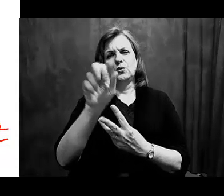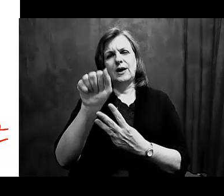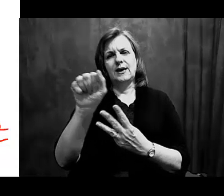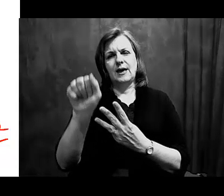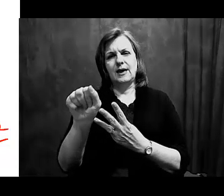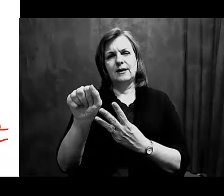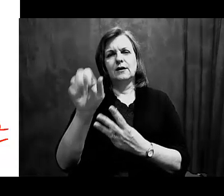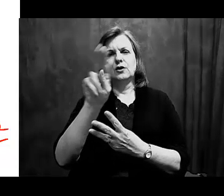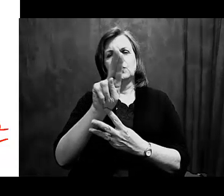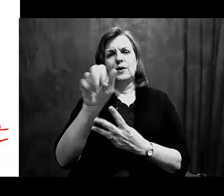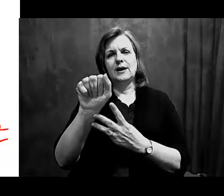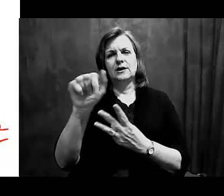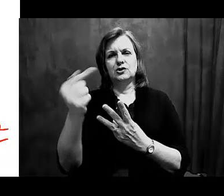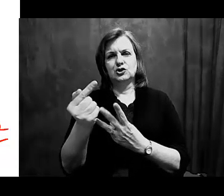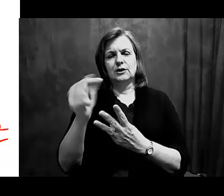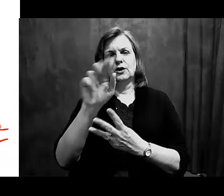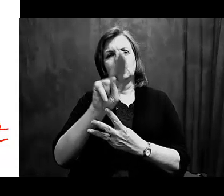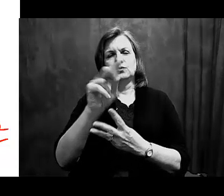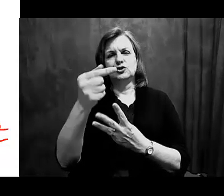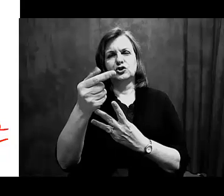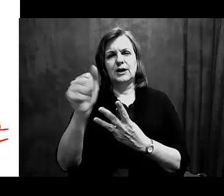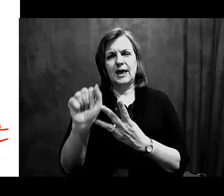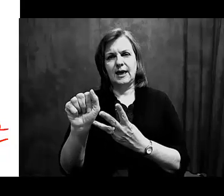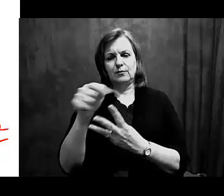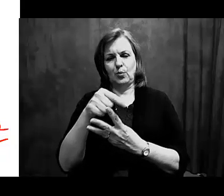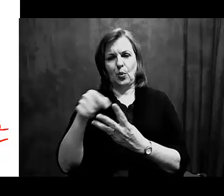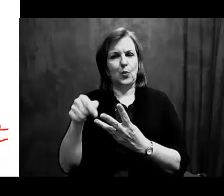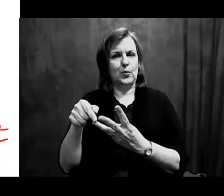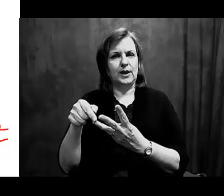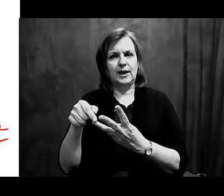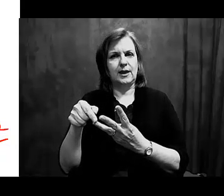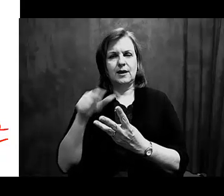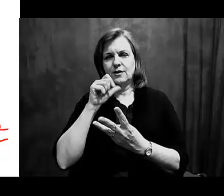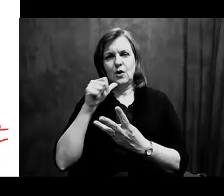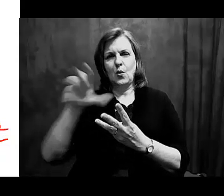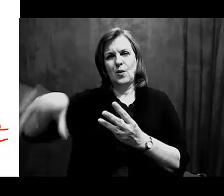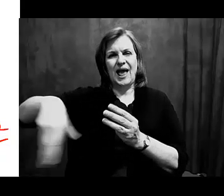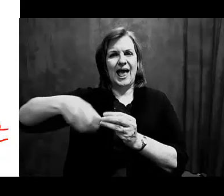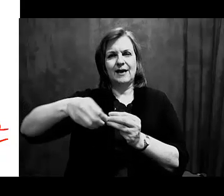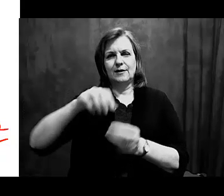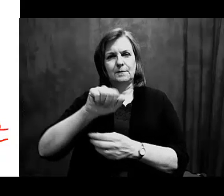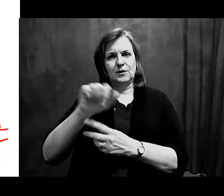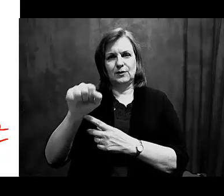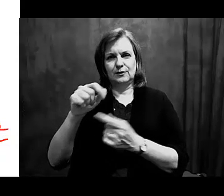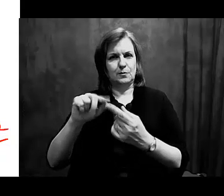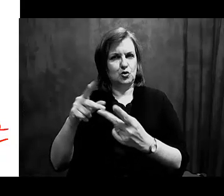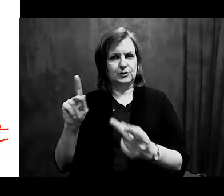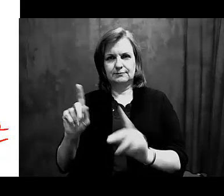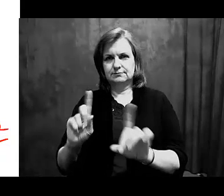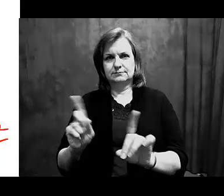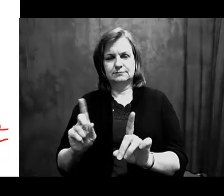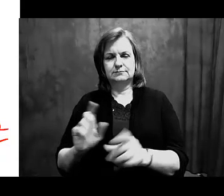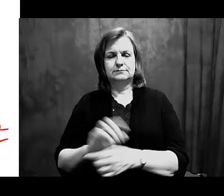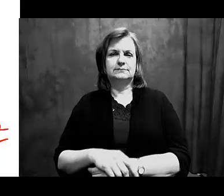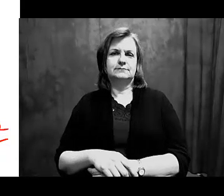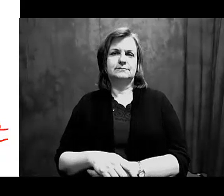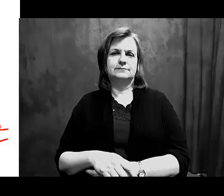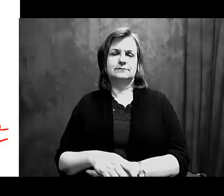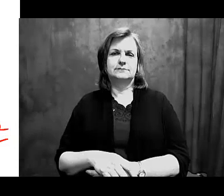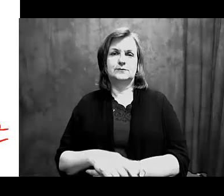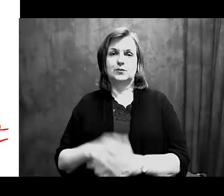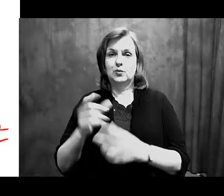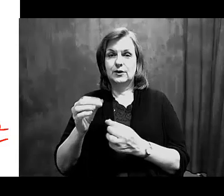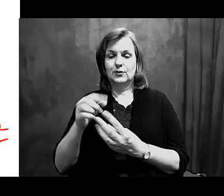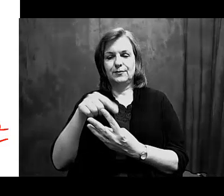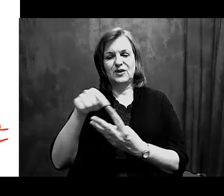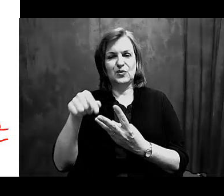so UAA - UAG and UGA do NOT code for an amino acid!!